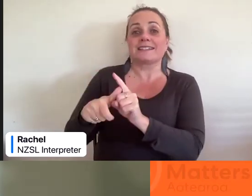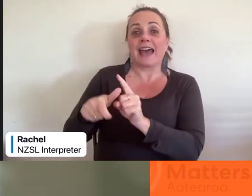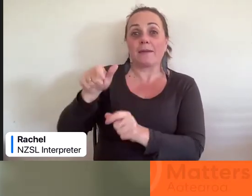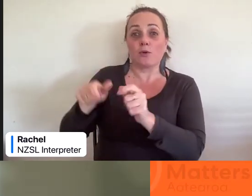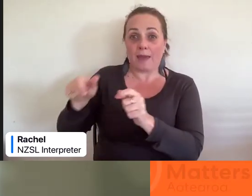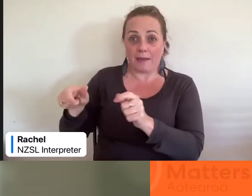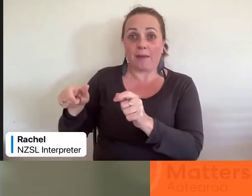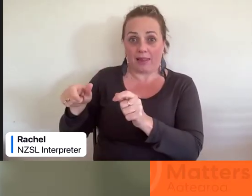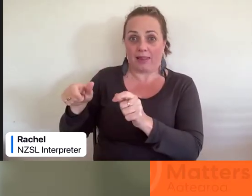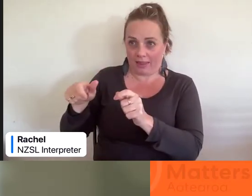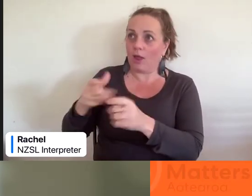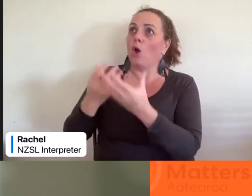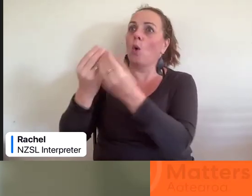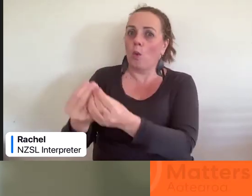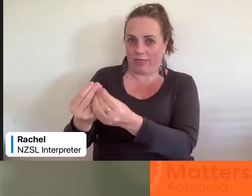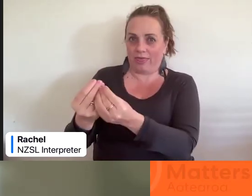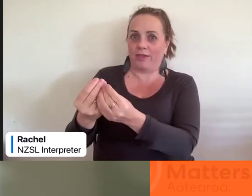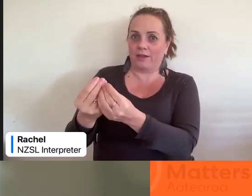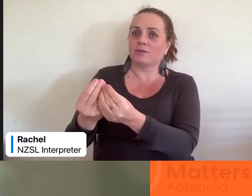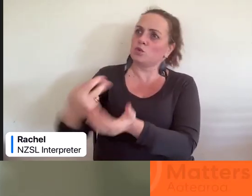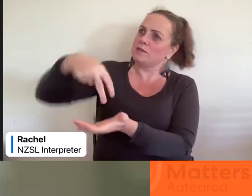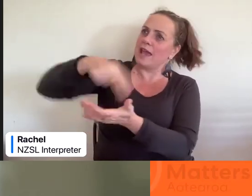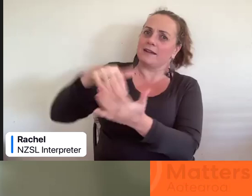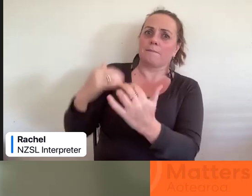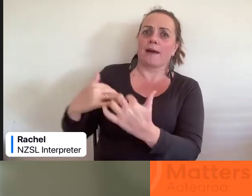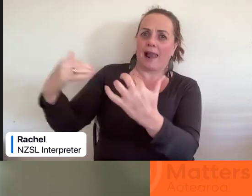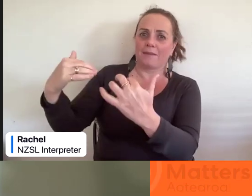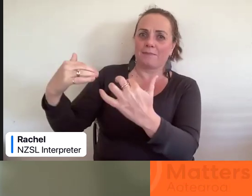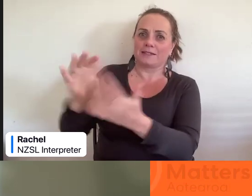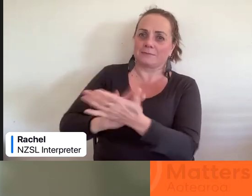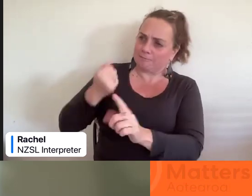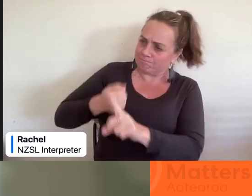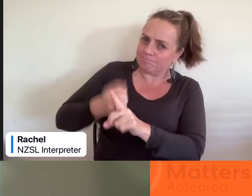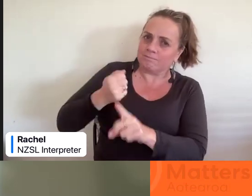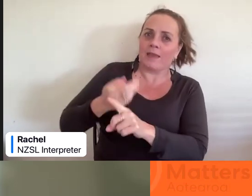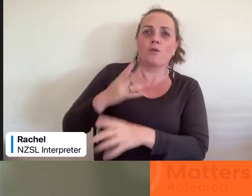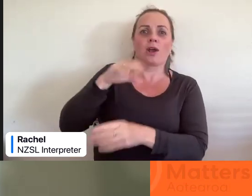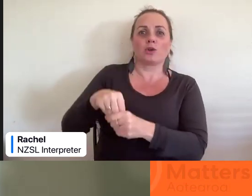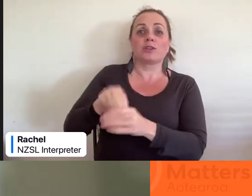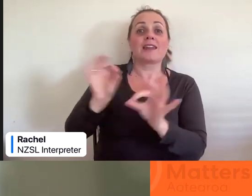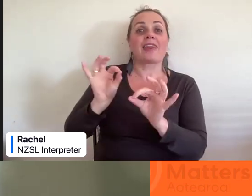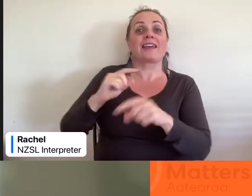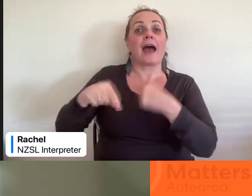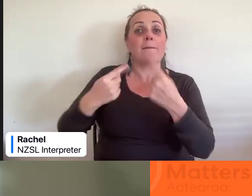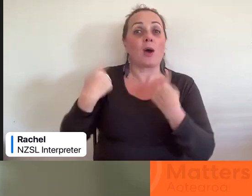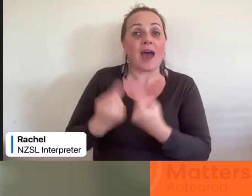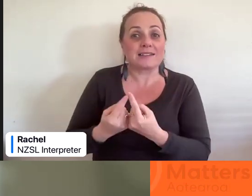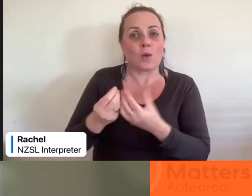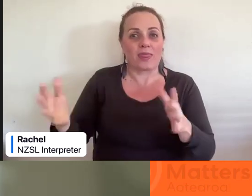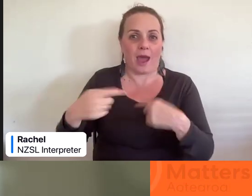start to push their narrative of inclusion. Nothing about us without us. As a lawyer,